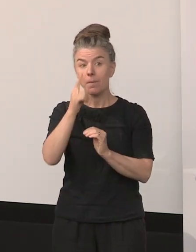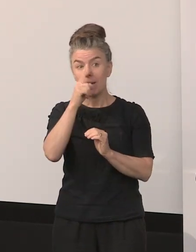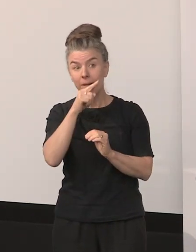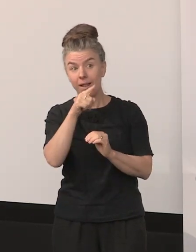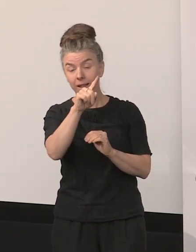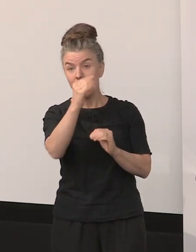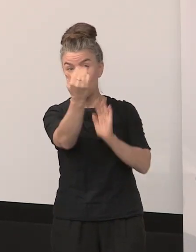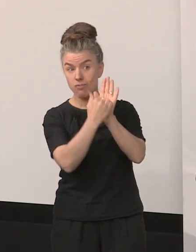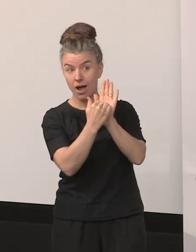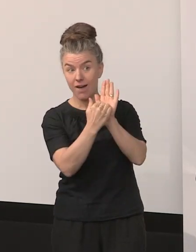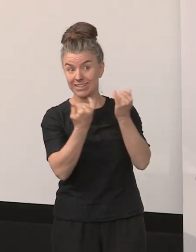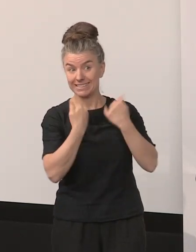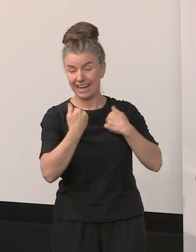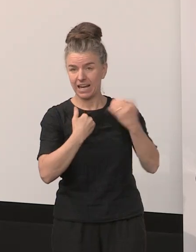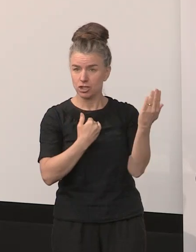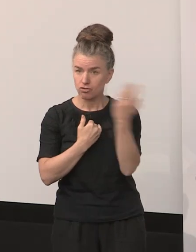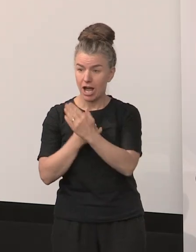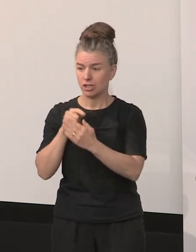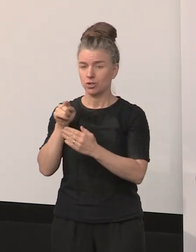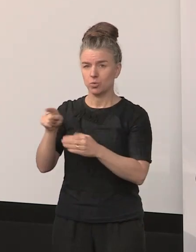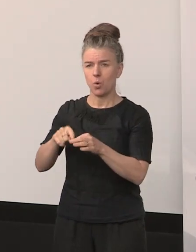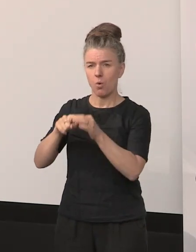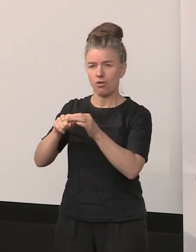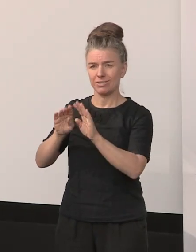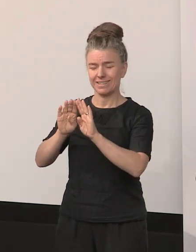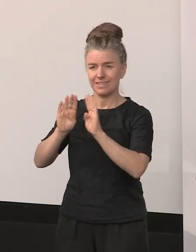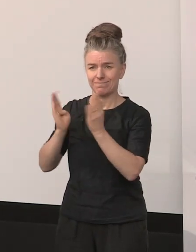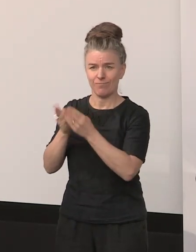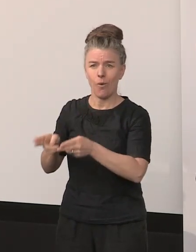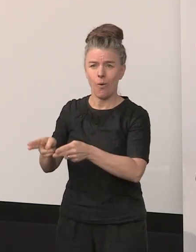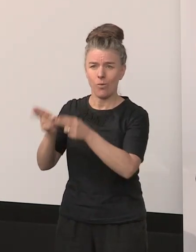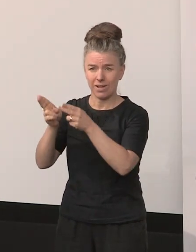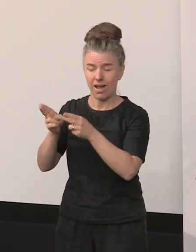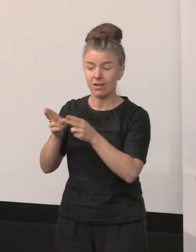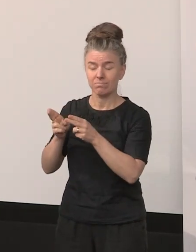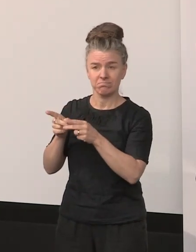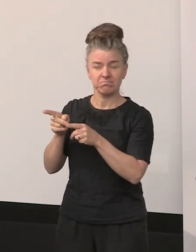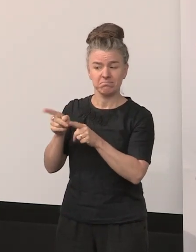staying at the Jet Park facility. Anyone who comes in through the border with